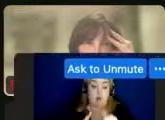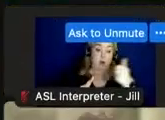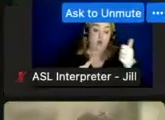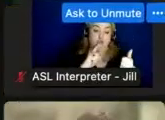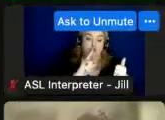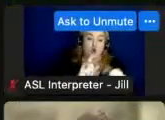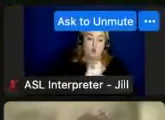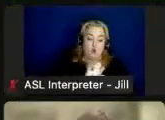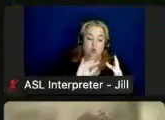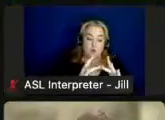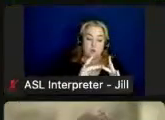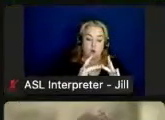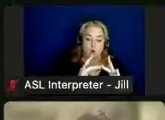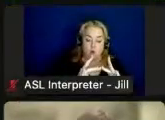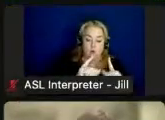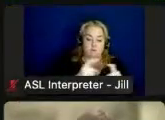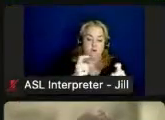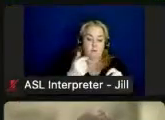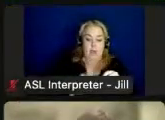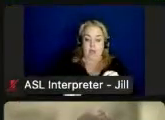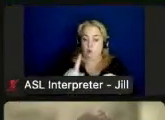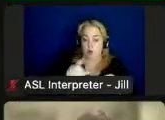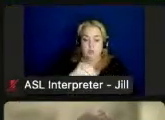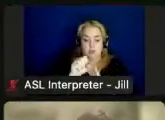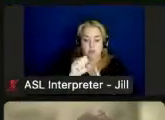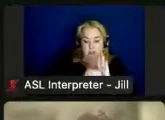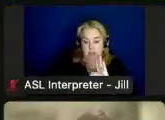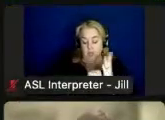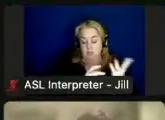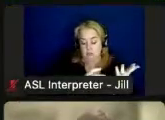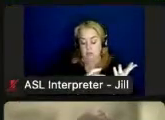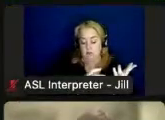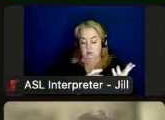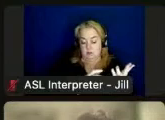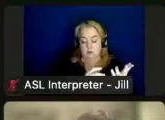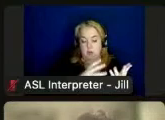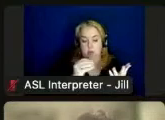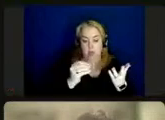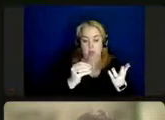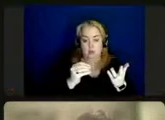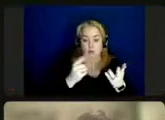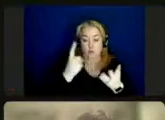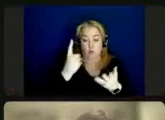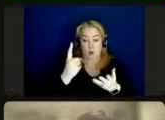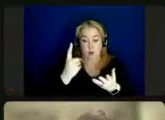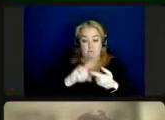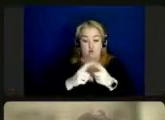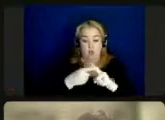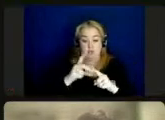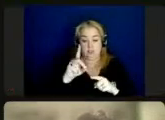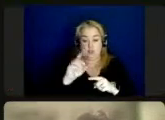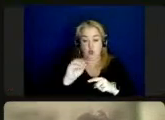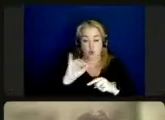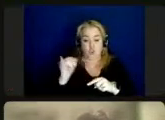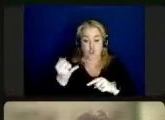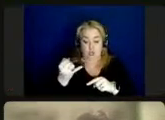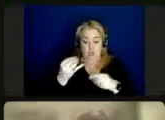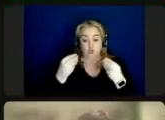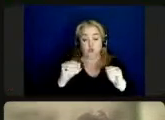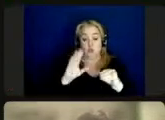IN THEIR SALEM OFFICE THEY MIGHT GO THERE ONE DAY A WEEK BUT THE REST THEY'RE WORKING